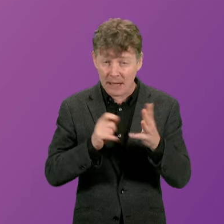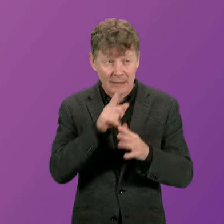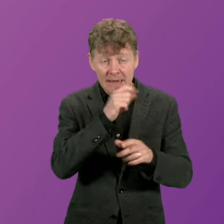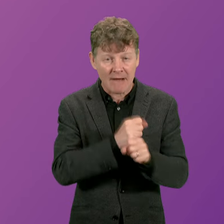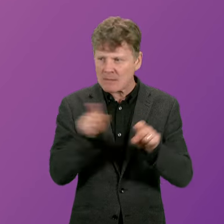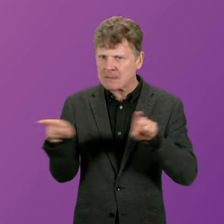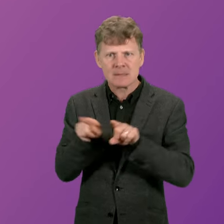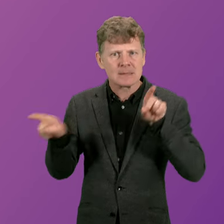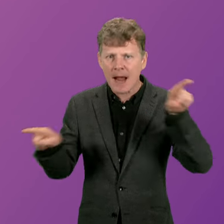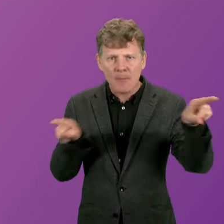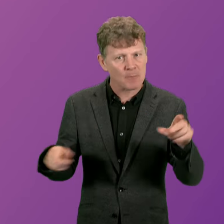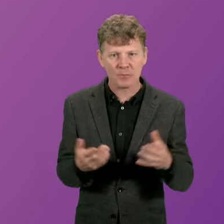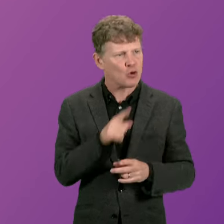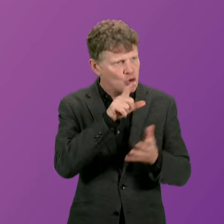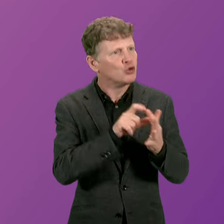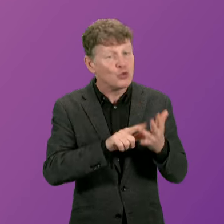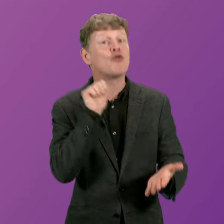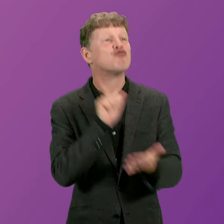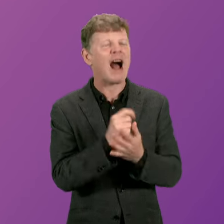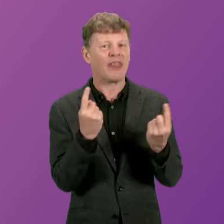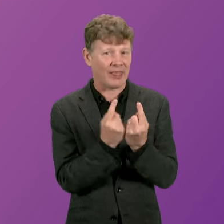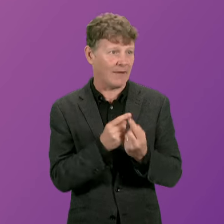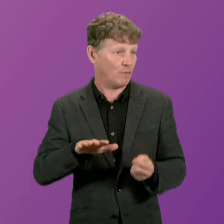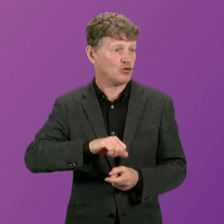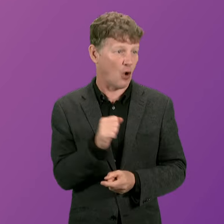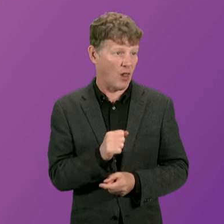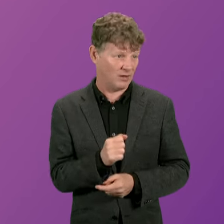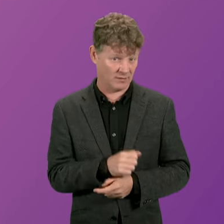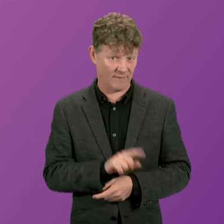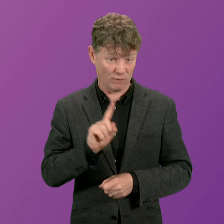I say to the First Minister: do the right thing for once. Put the integrity of our